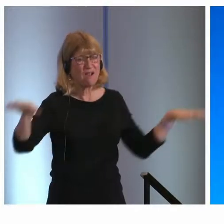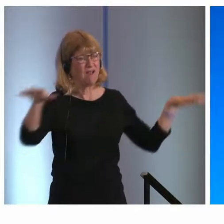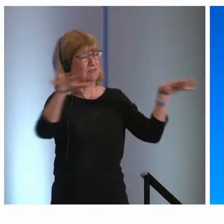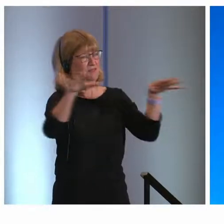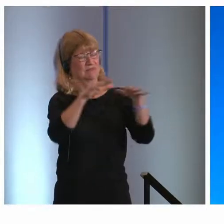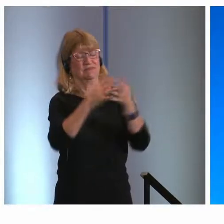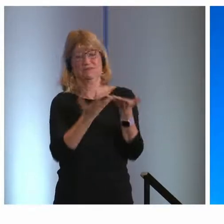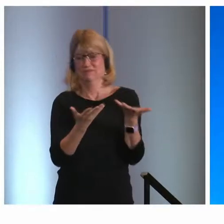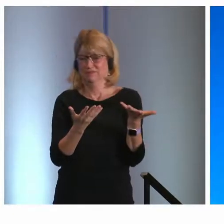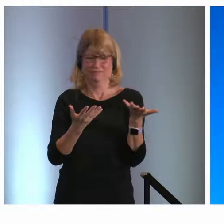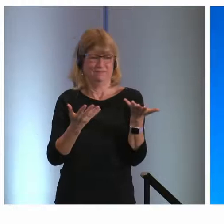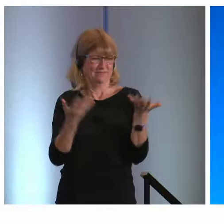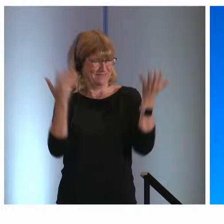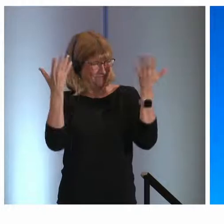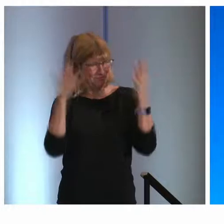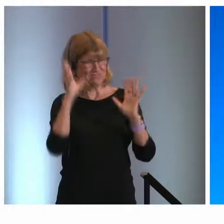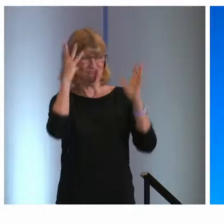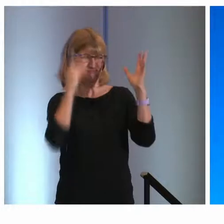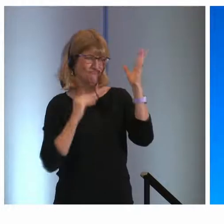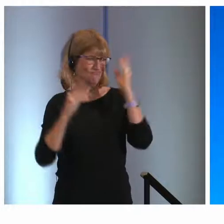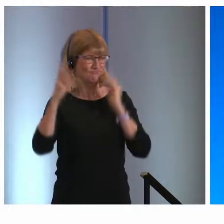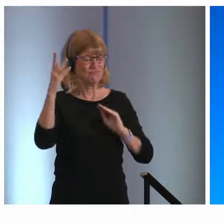115 years old, right? So movie-making for the -- for